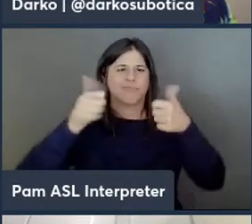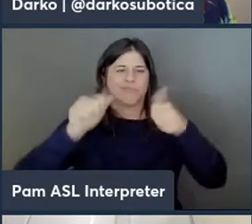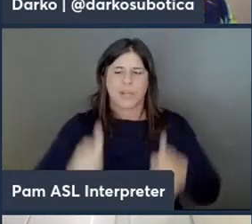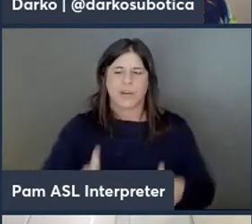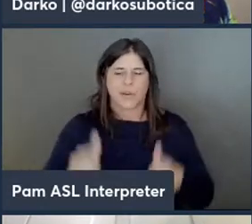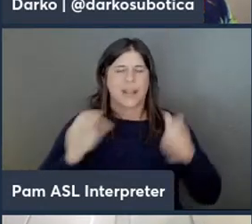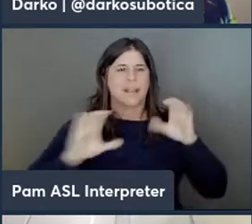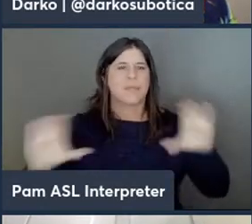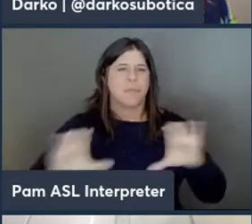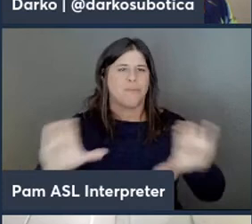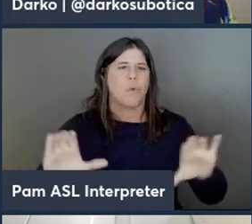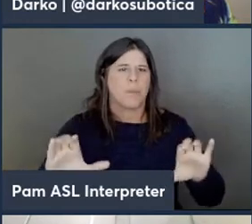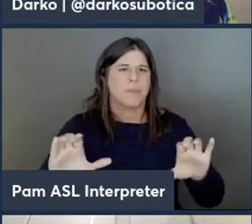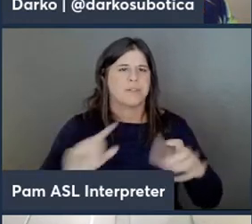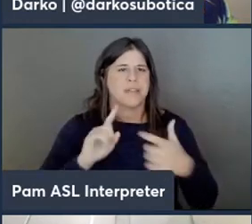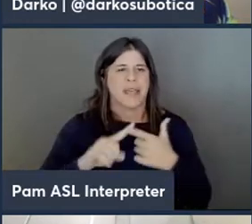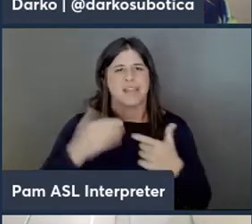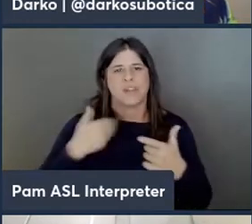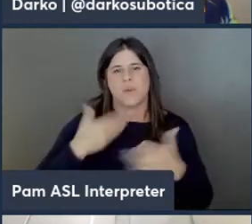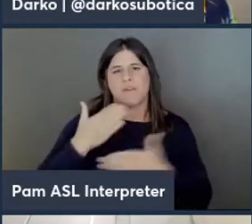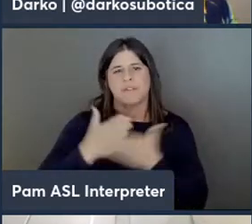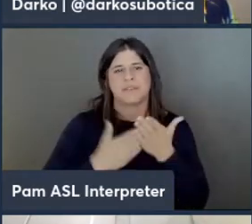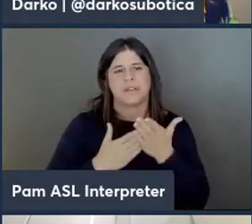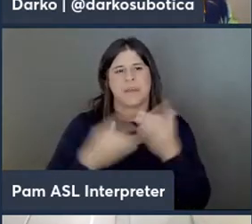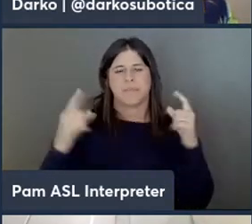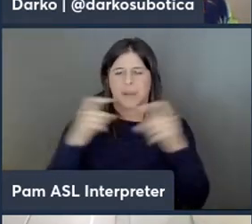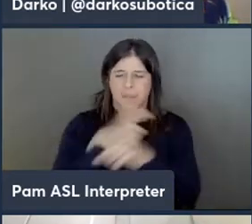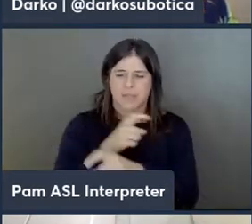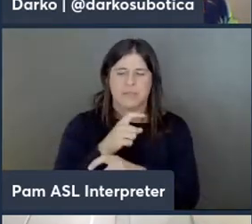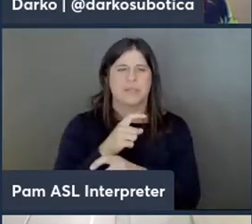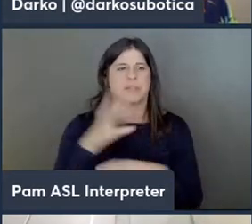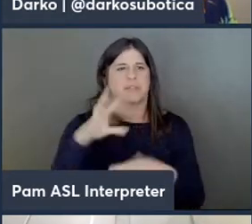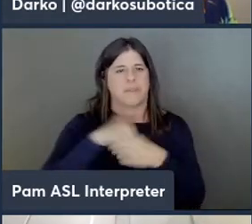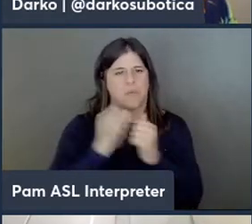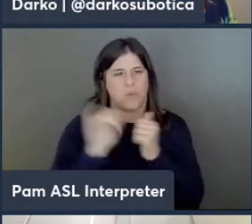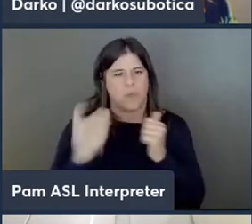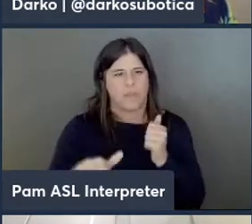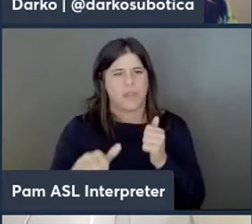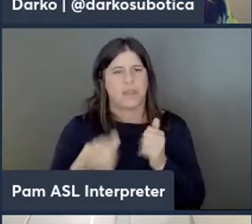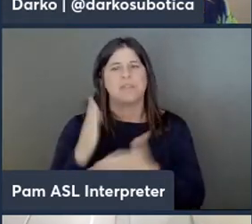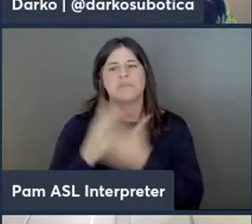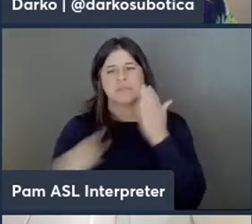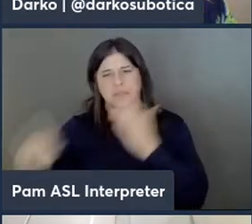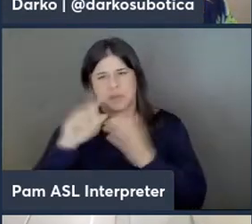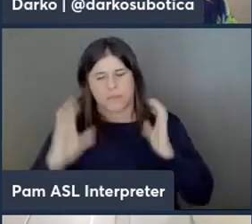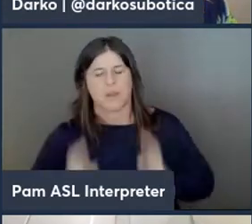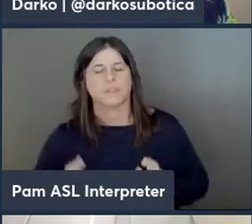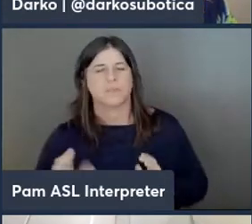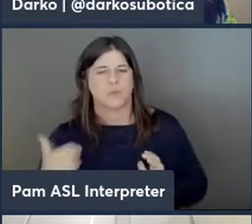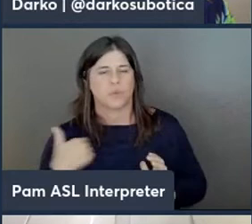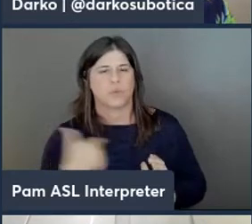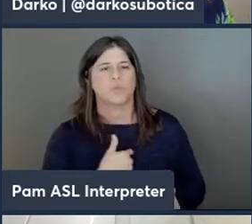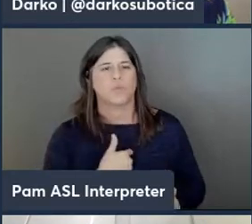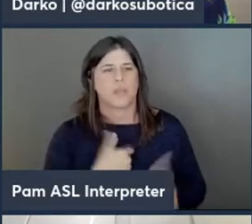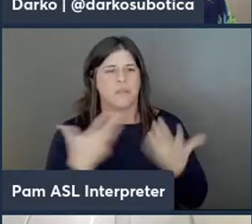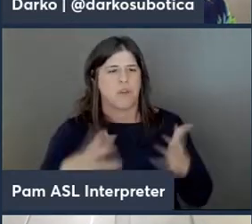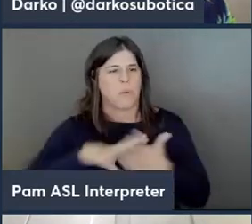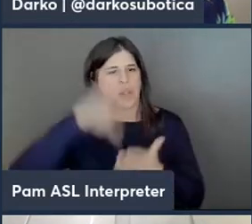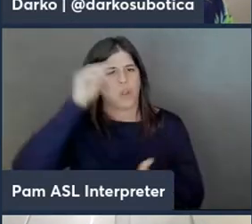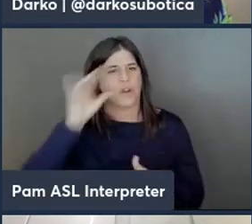and you're introducing some complexities. With some customers we learned that with emulators,